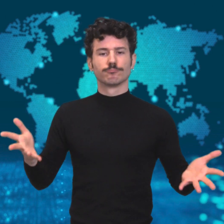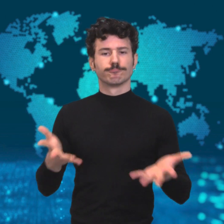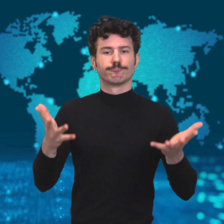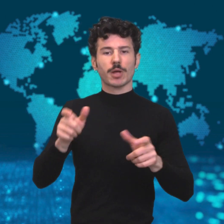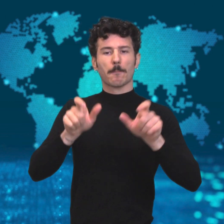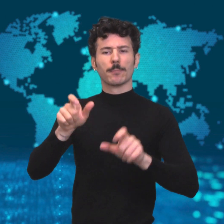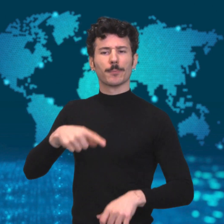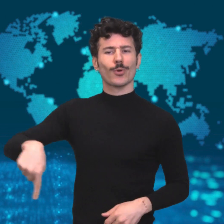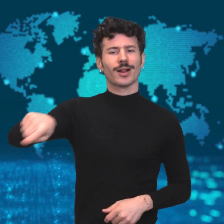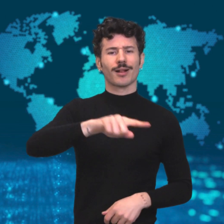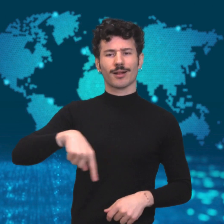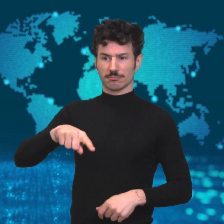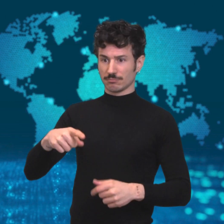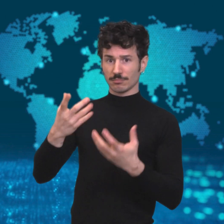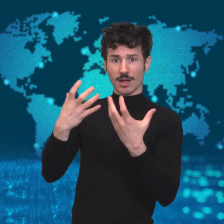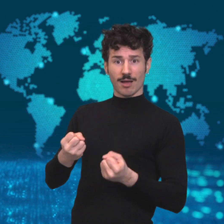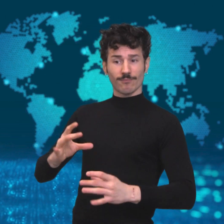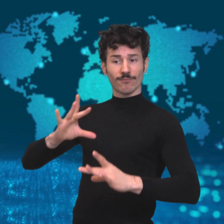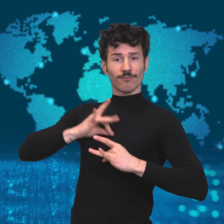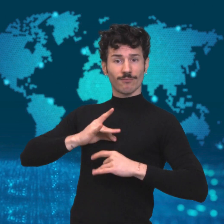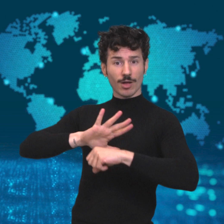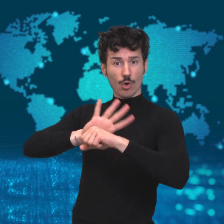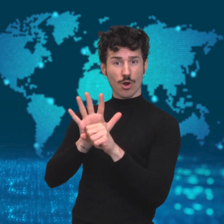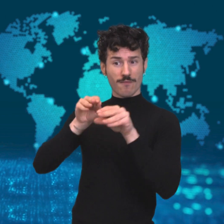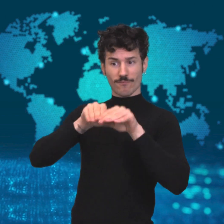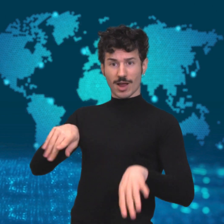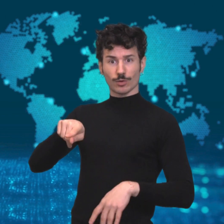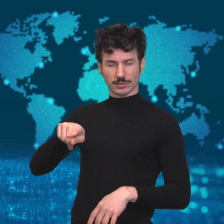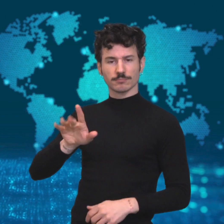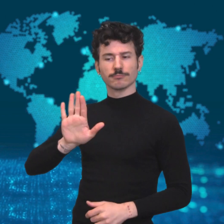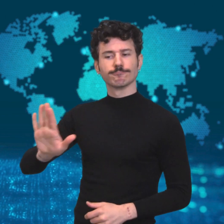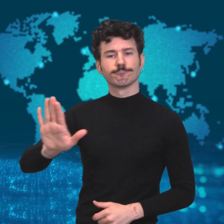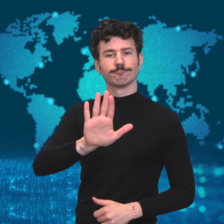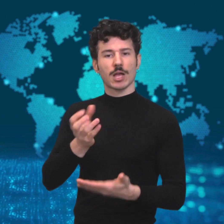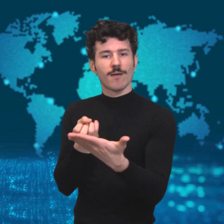Countries like China, Israel, Singapore have